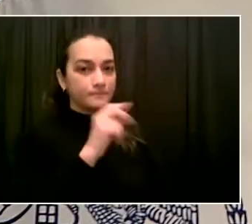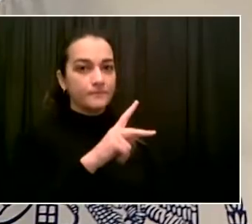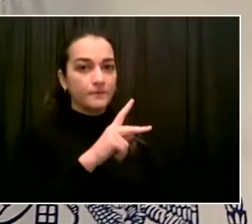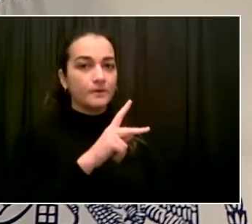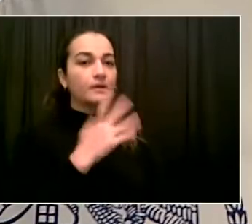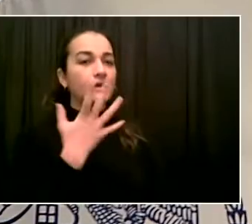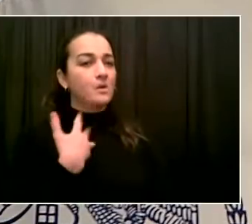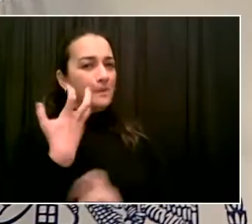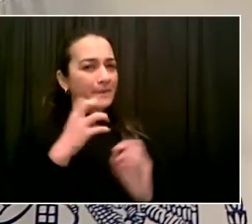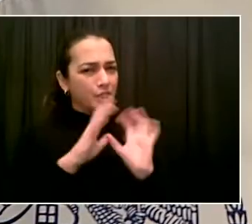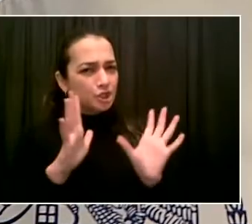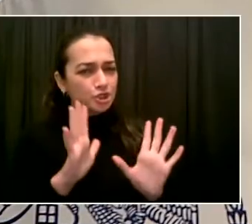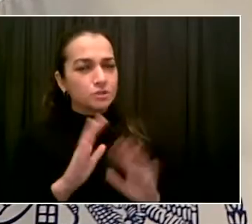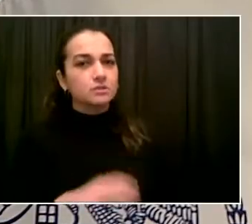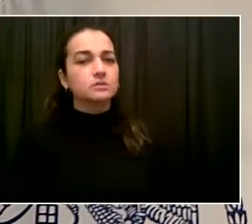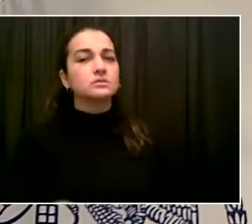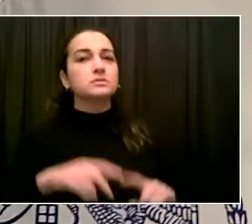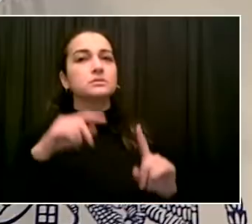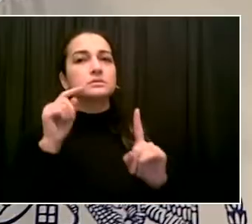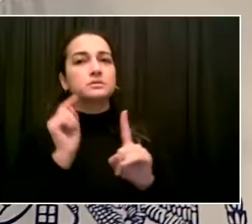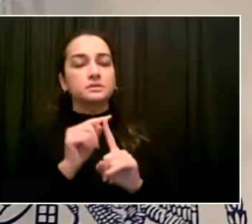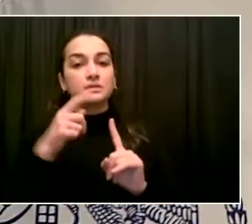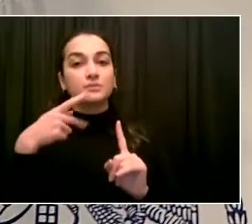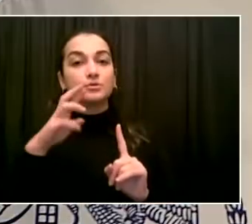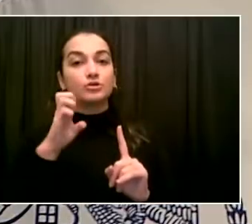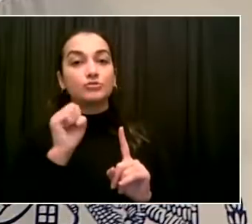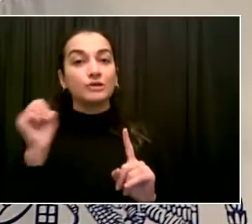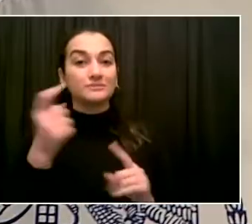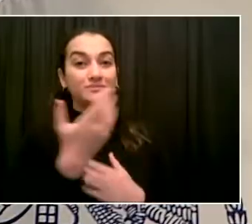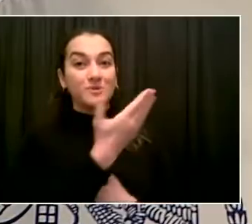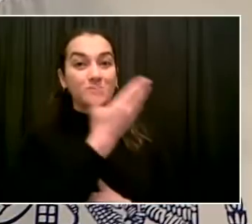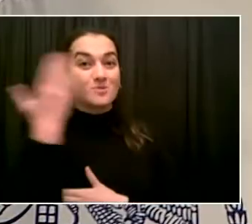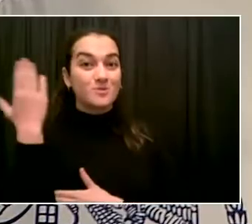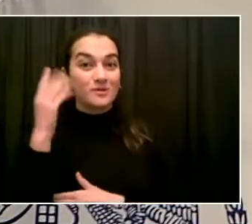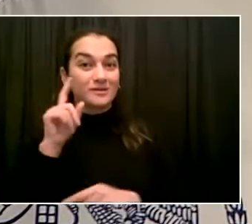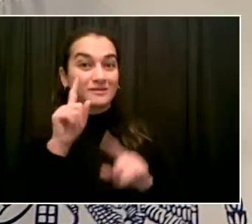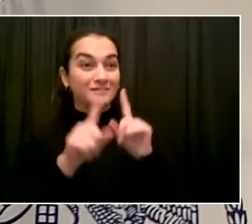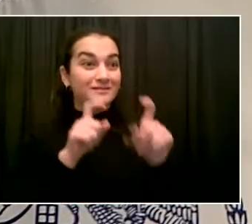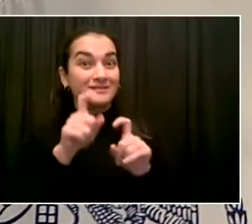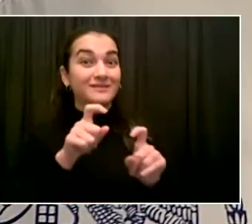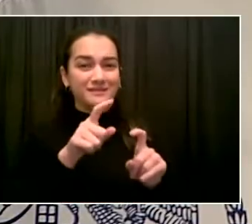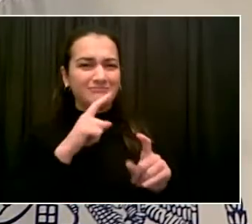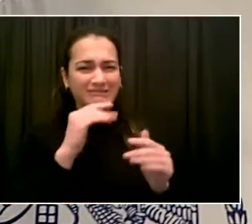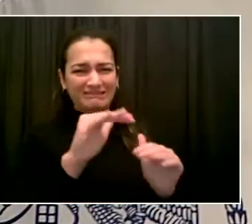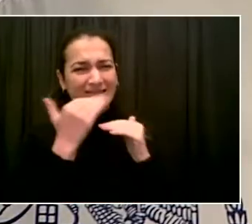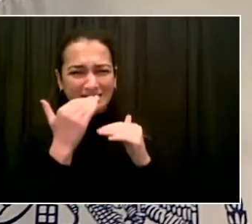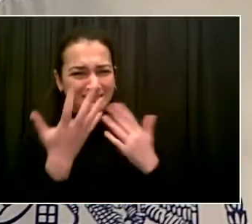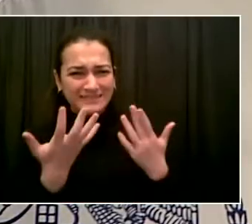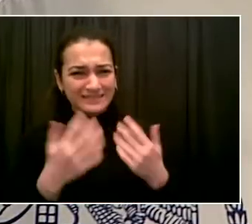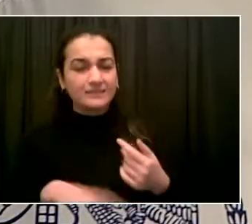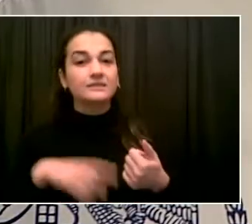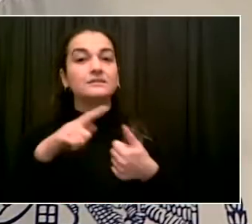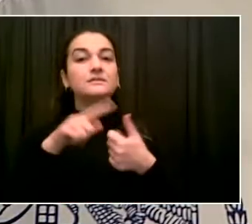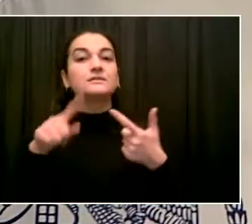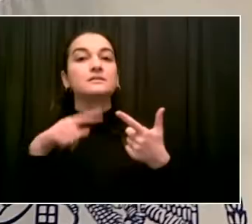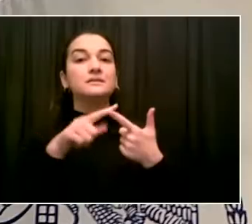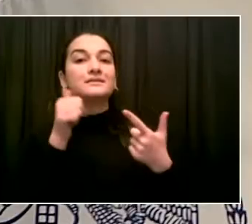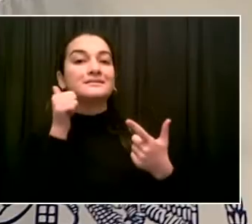YOUR ADNIMISTTIRAON HAS DONE AWAY WITH THE ABILITY OPPRESSED ASKED MORE THAN ONE FOLLOW-UP QUESTION IN ANY